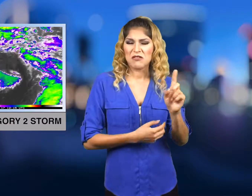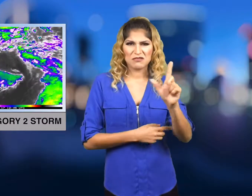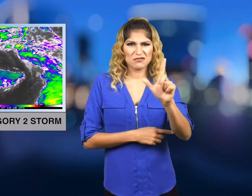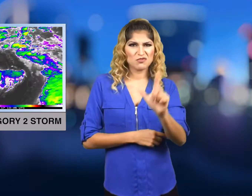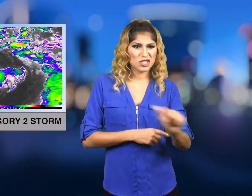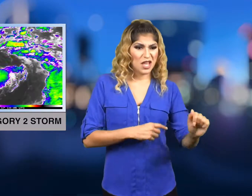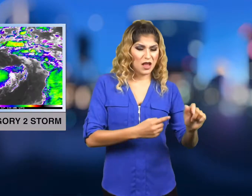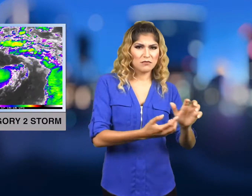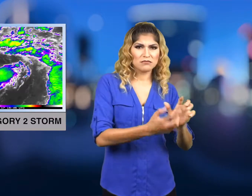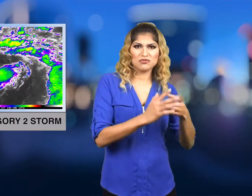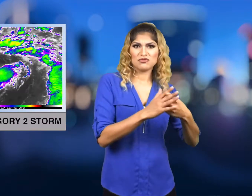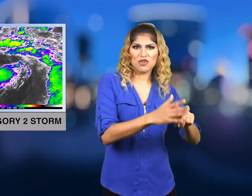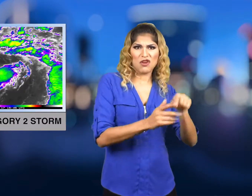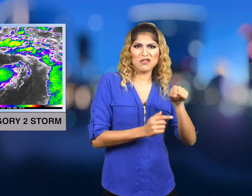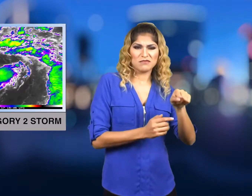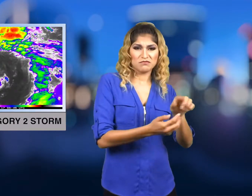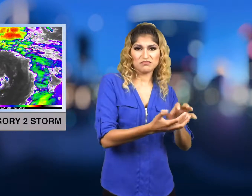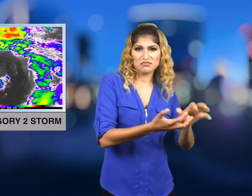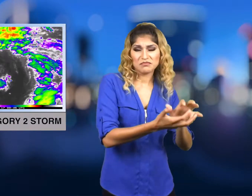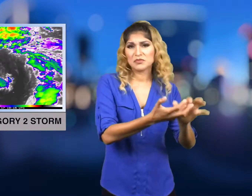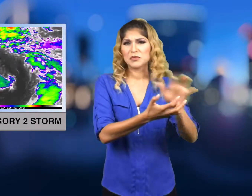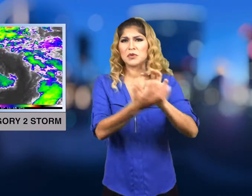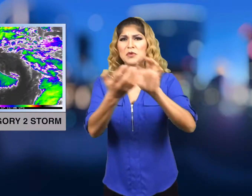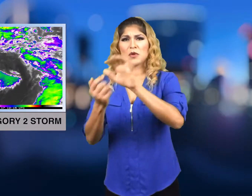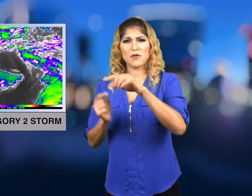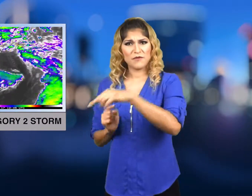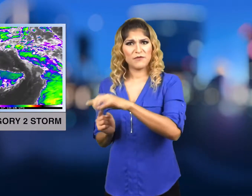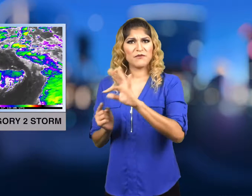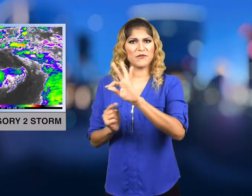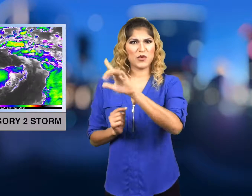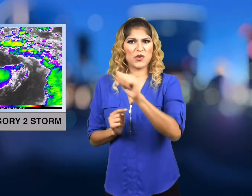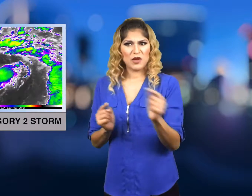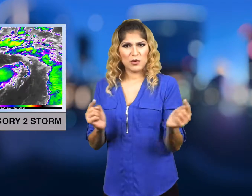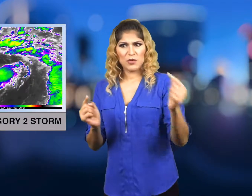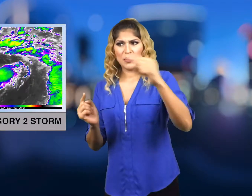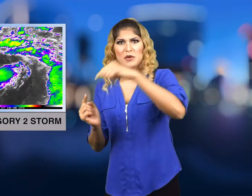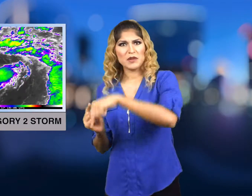It willl start in Louisiana and move to the Florida panhandle.